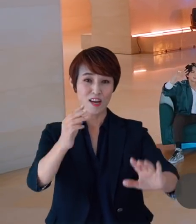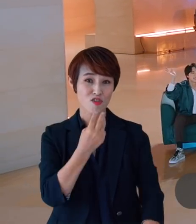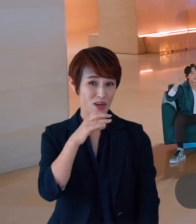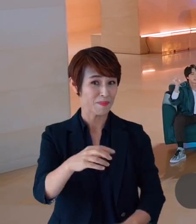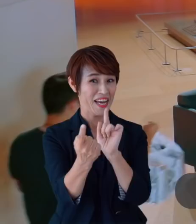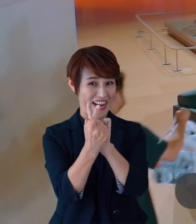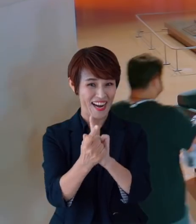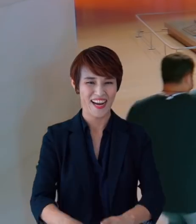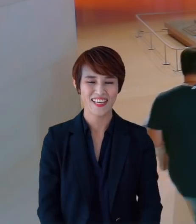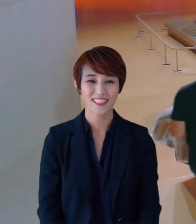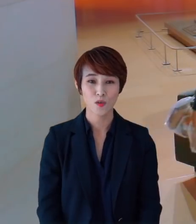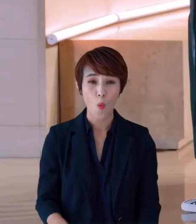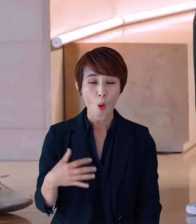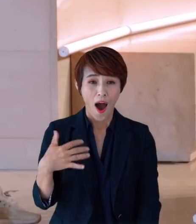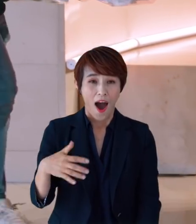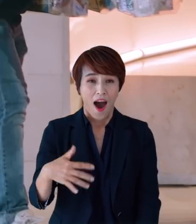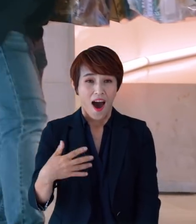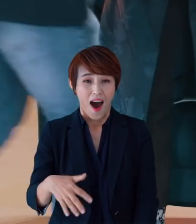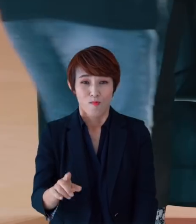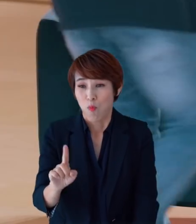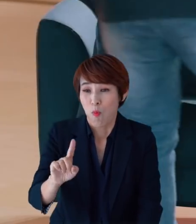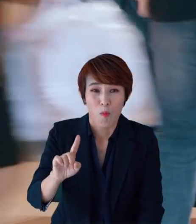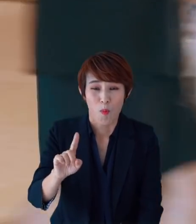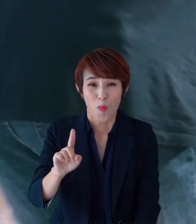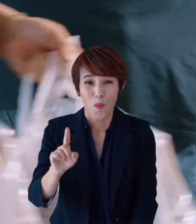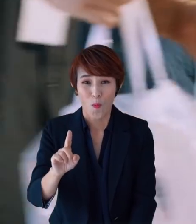See you in Seoul! Jin: Wow! Jimin: These are gifts?